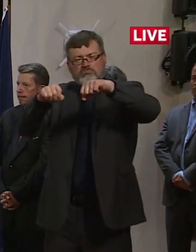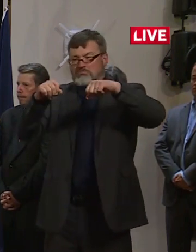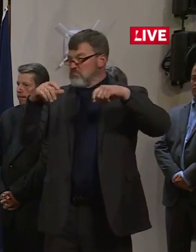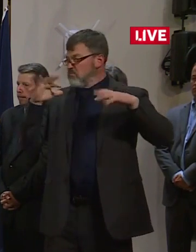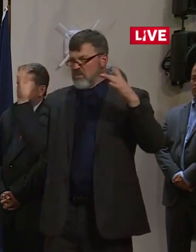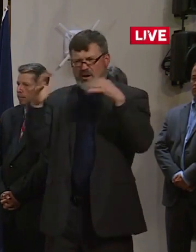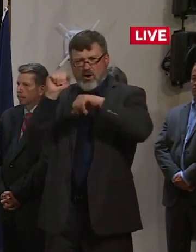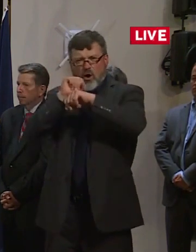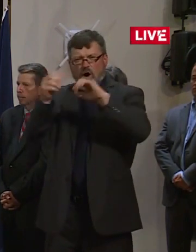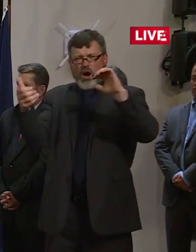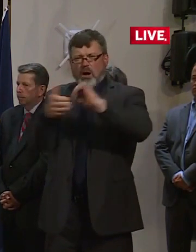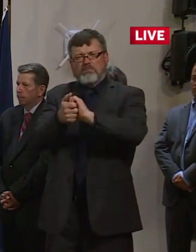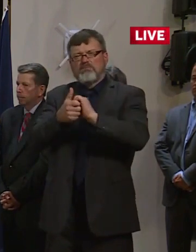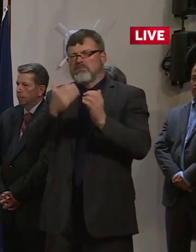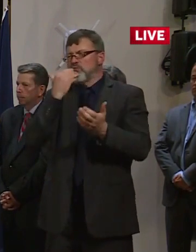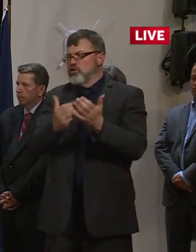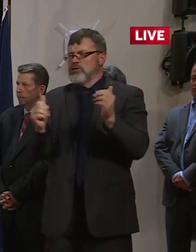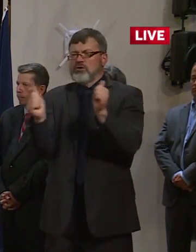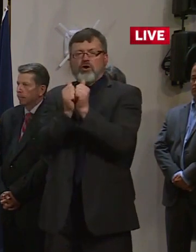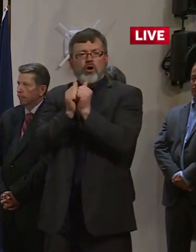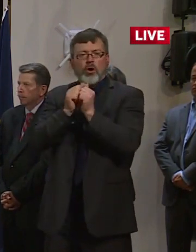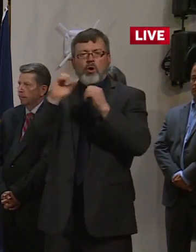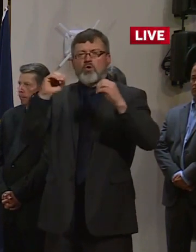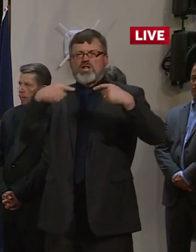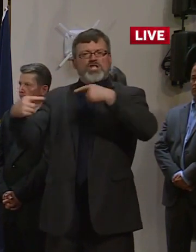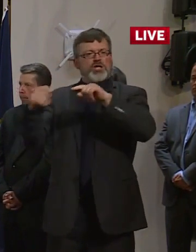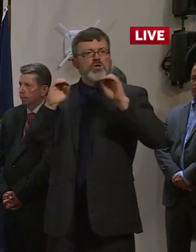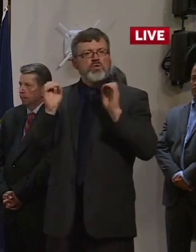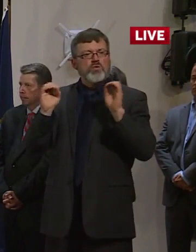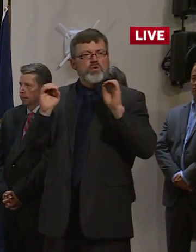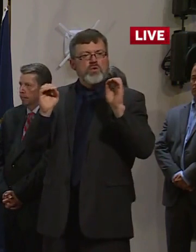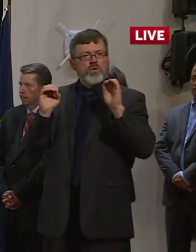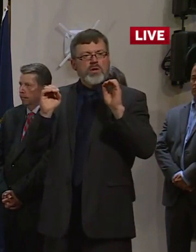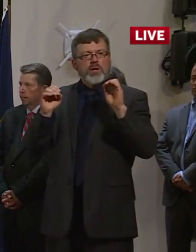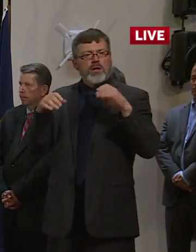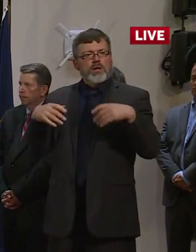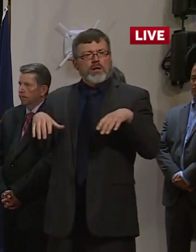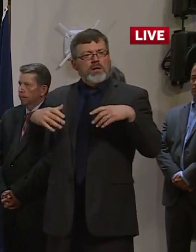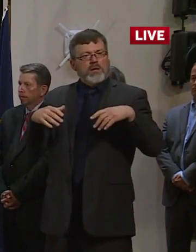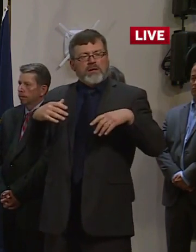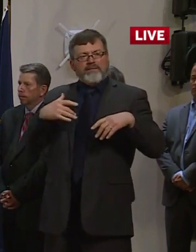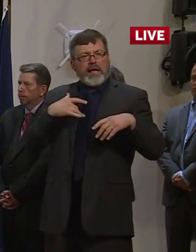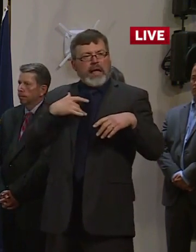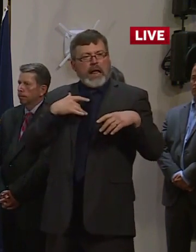VERY BLESSED TO HAVE A TEAM WITH SO MUCH CHARACTER, COMMITMENT, CONFIDENCE, AND CHEMISTRY.